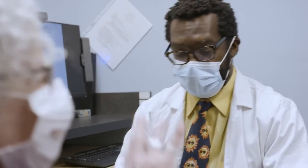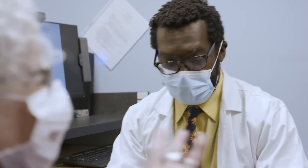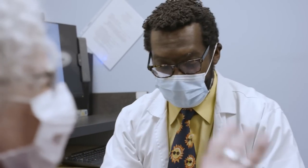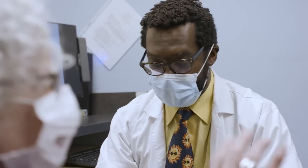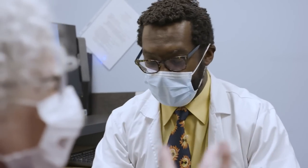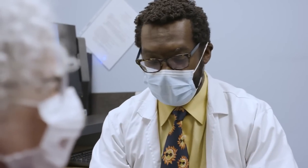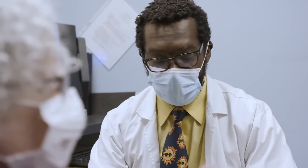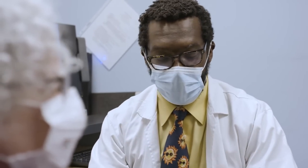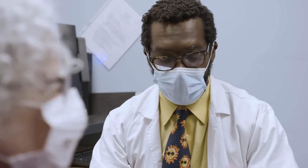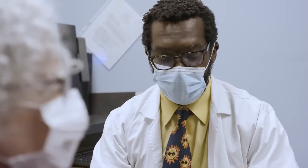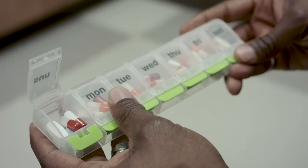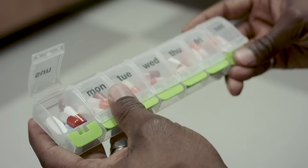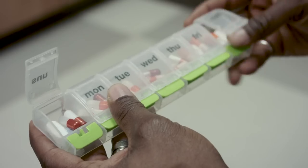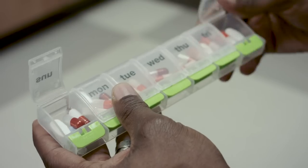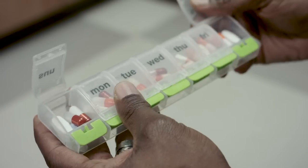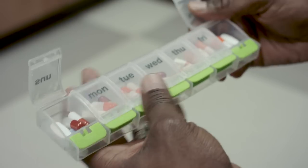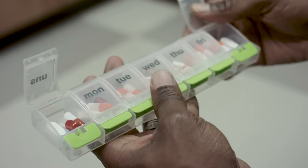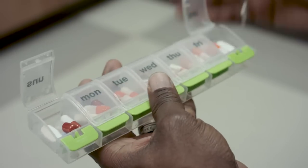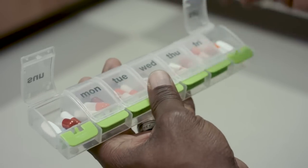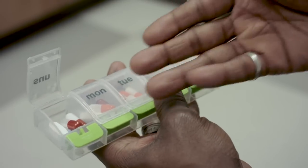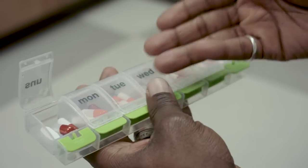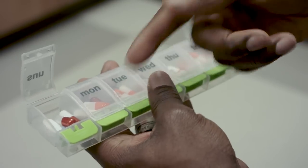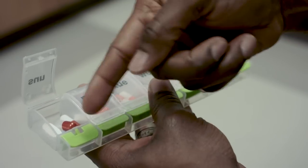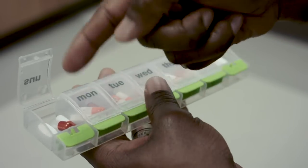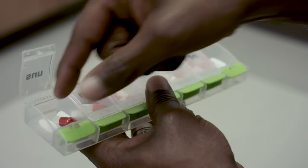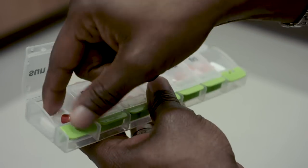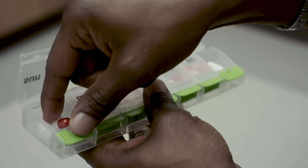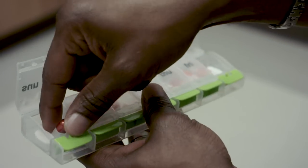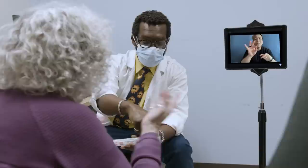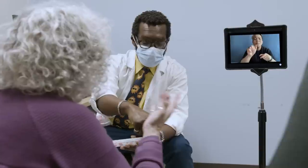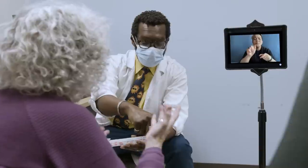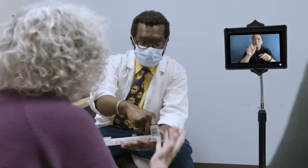Uhh…Oh! Apparently we’re taking two warfarin on some days